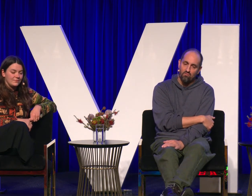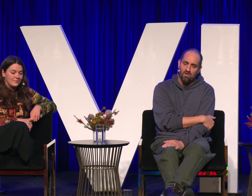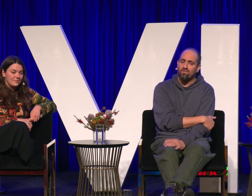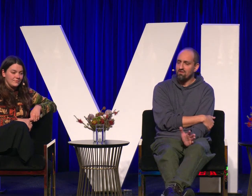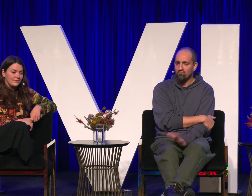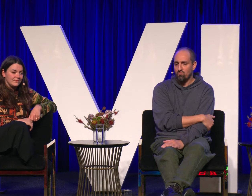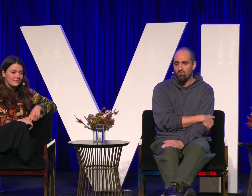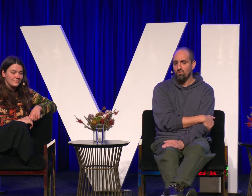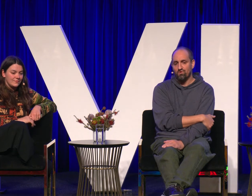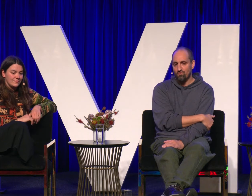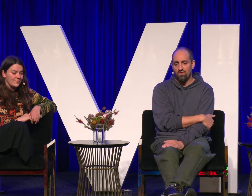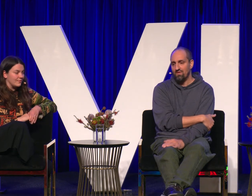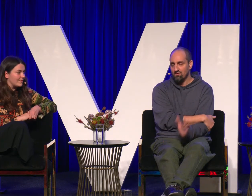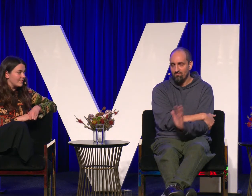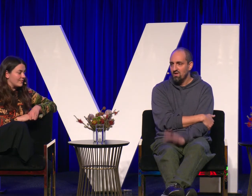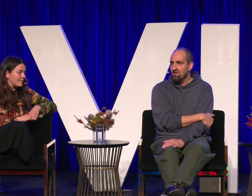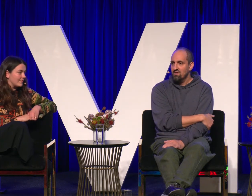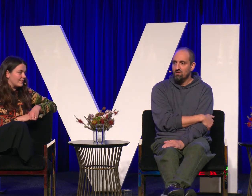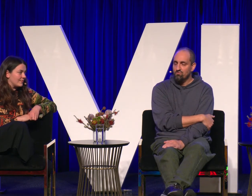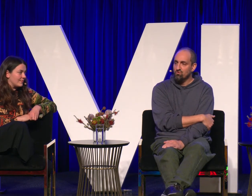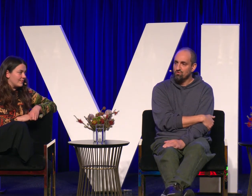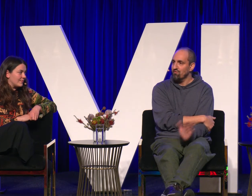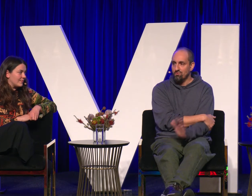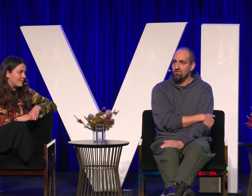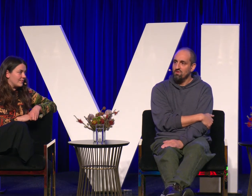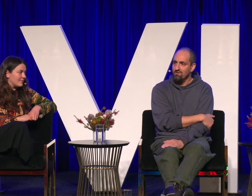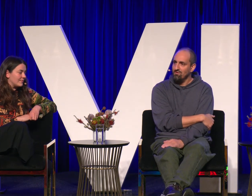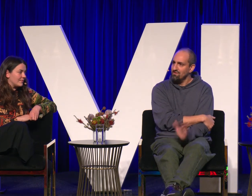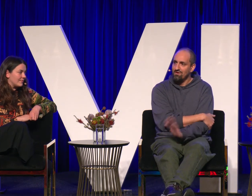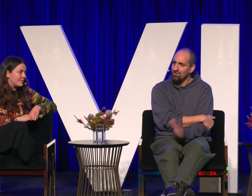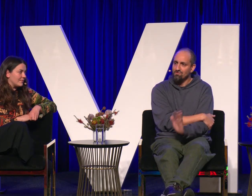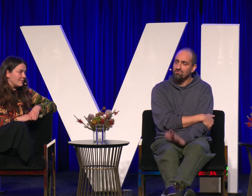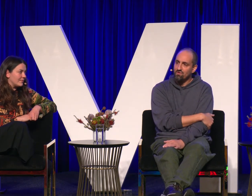And I think of World War Two, I think of, you know, George Glass and Oskar Kokoschka and all those